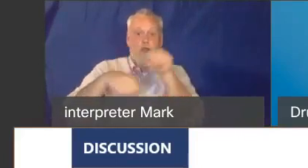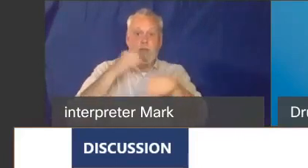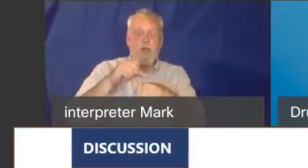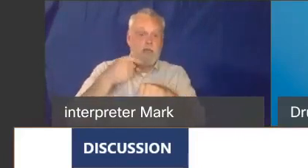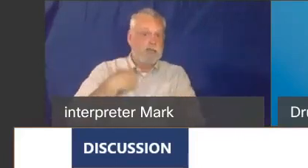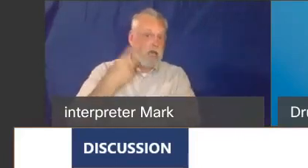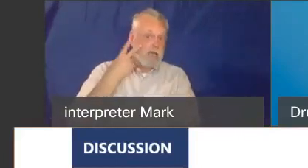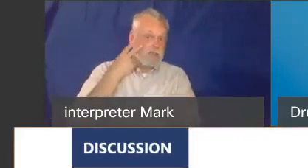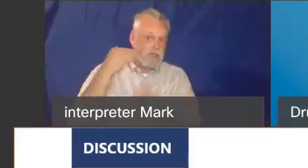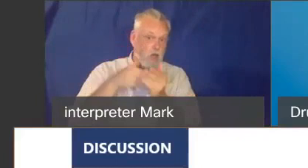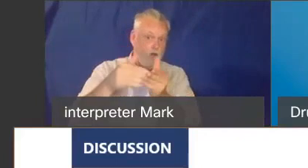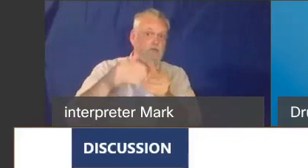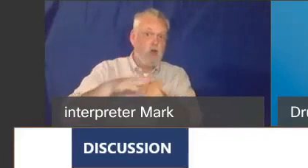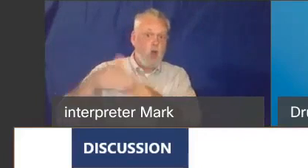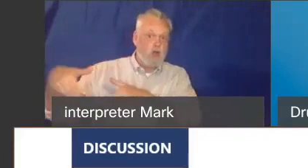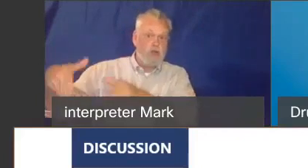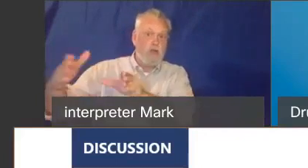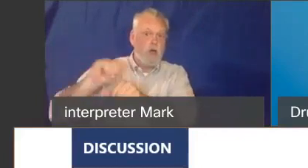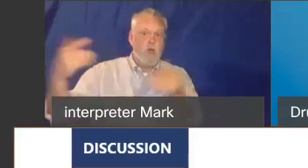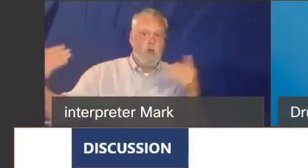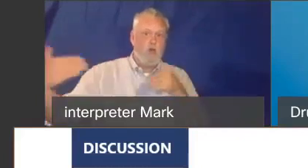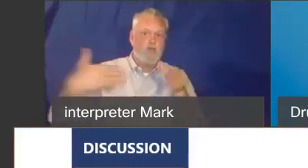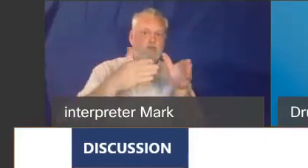That are on the sidewalk there are all funneled into that narrow bike lane.